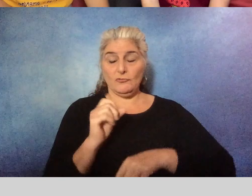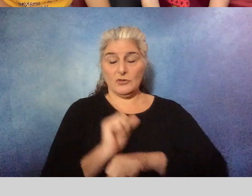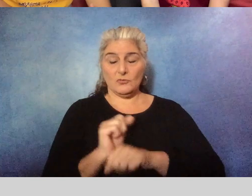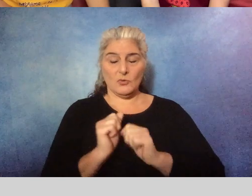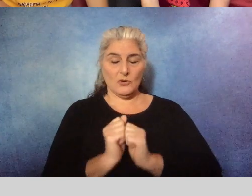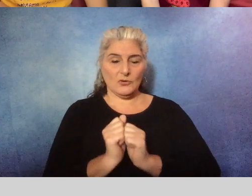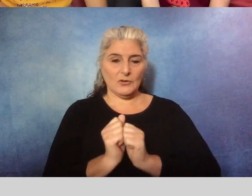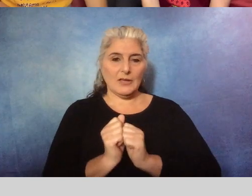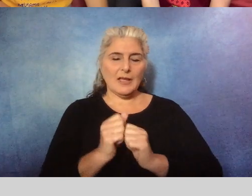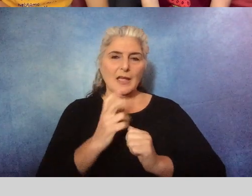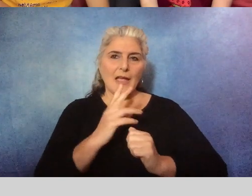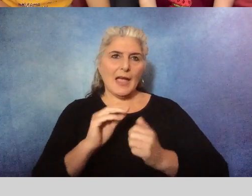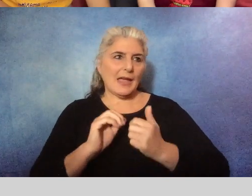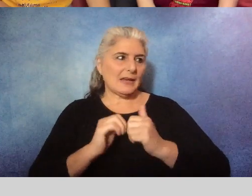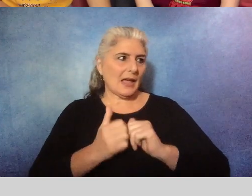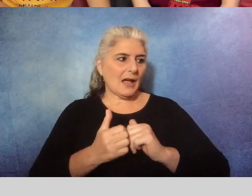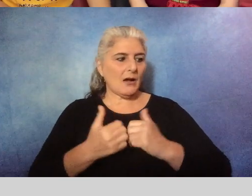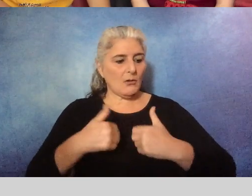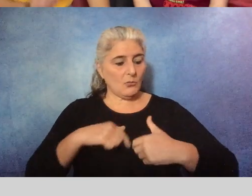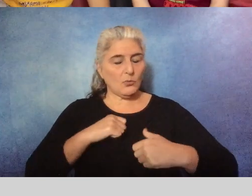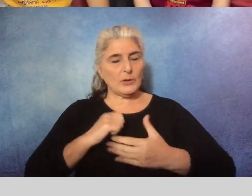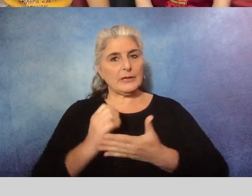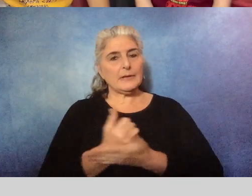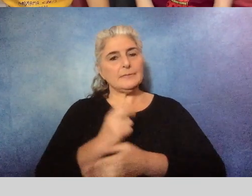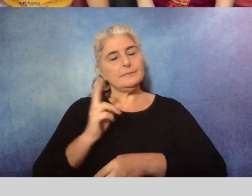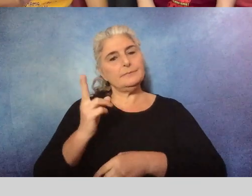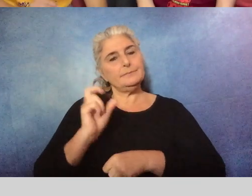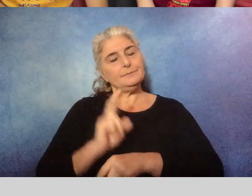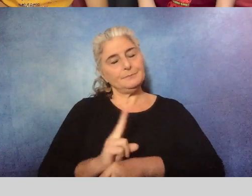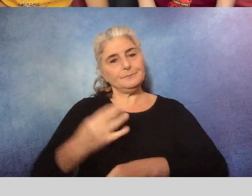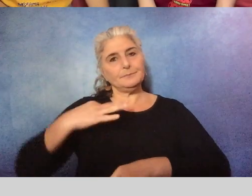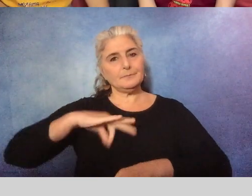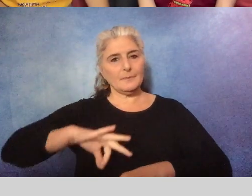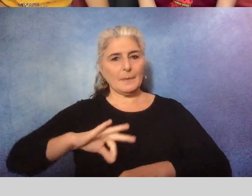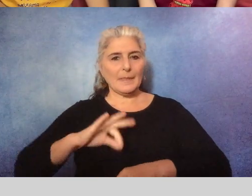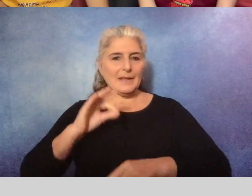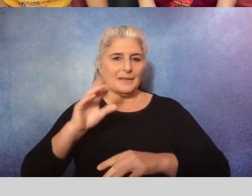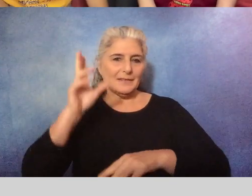and how we were able to use the design system concepts,